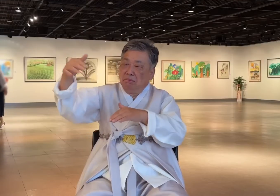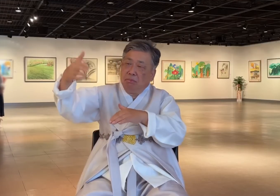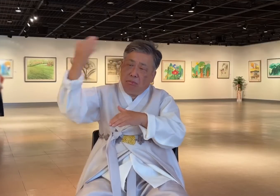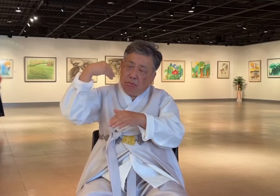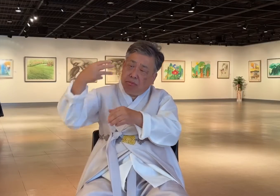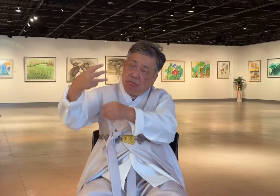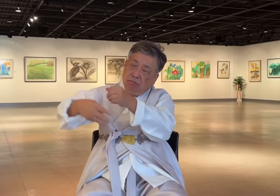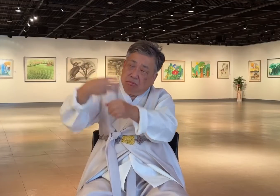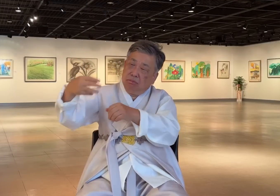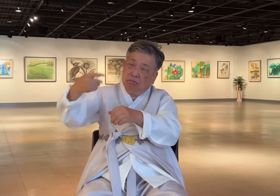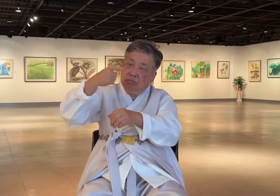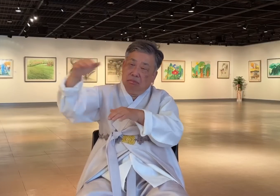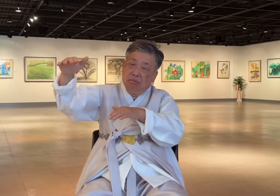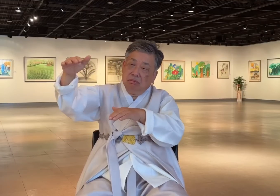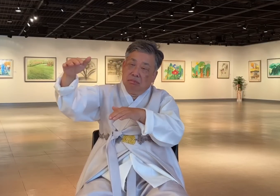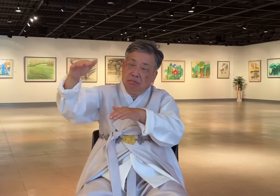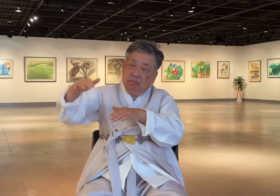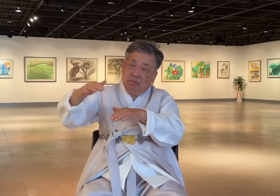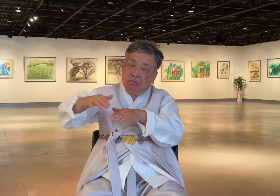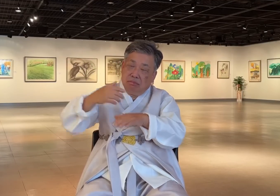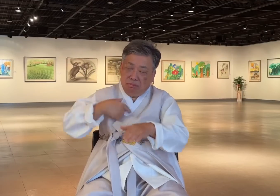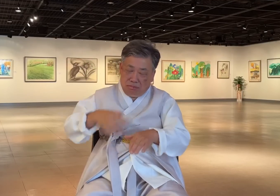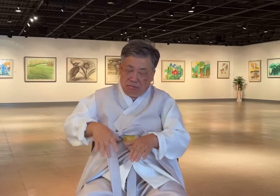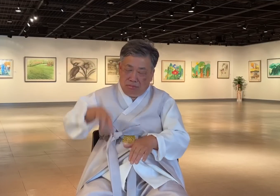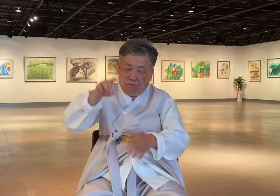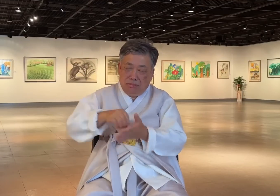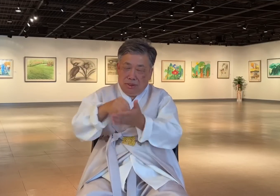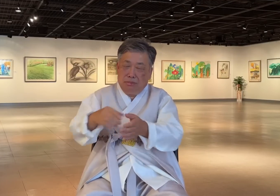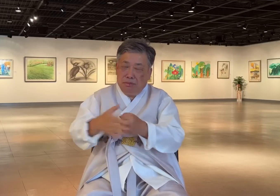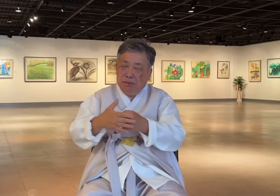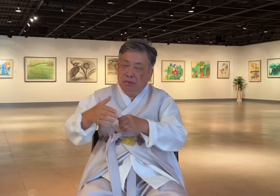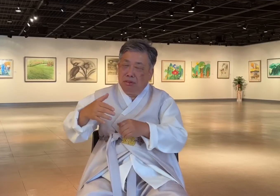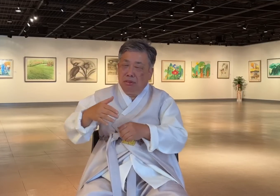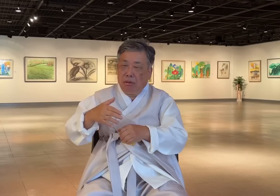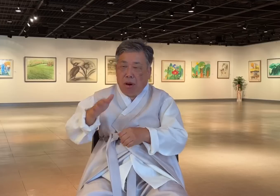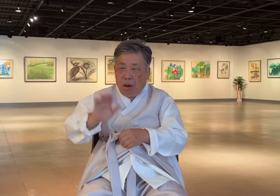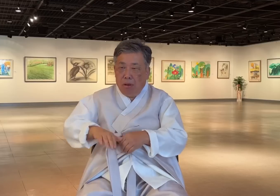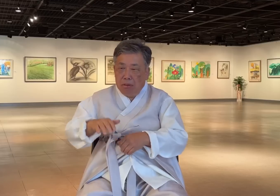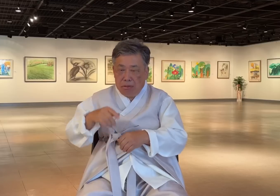Most of the other students took the class for about 3 years, and there were many 'X's.